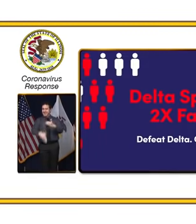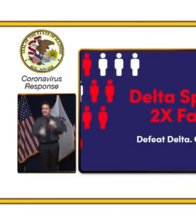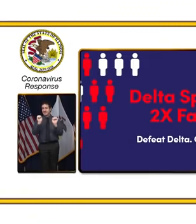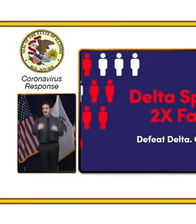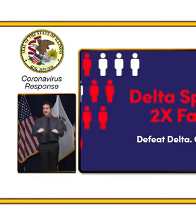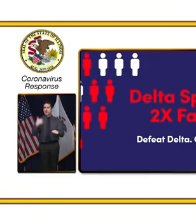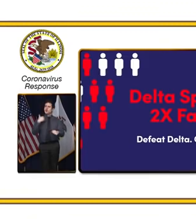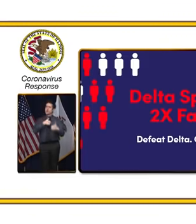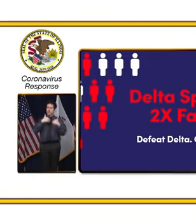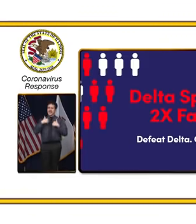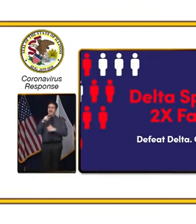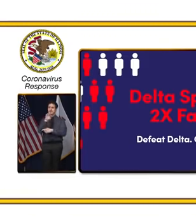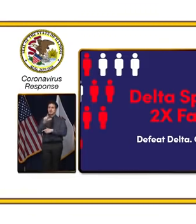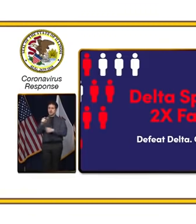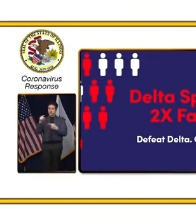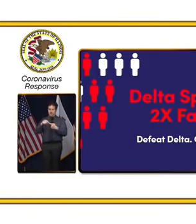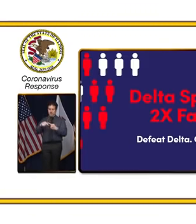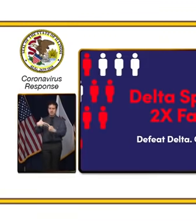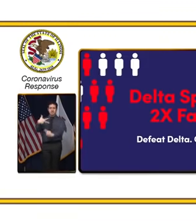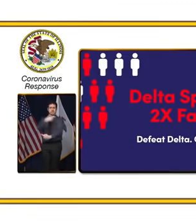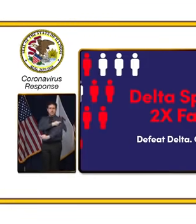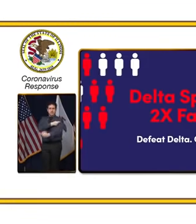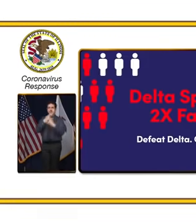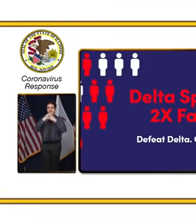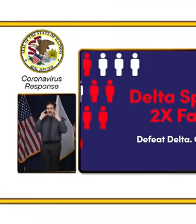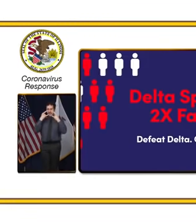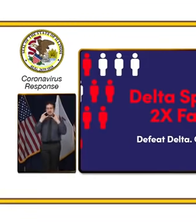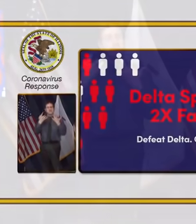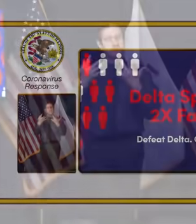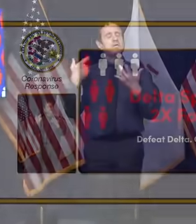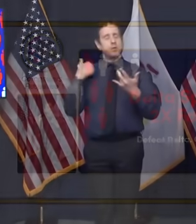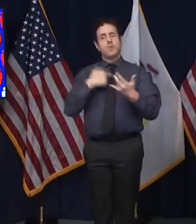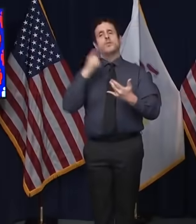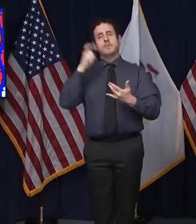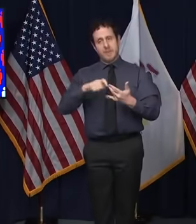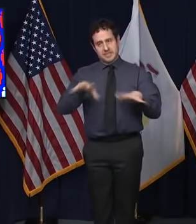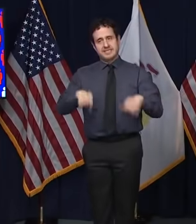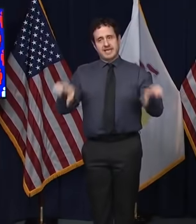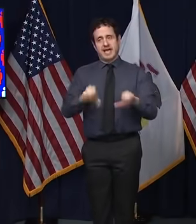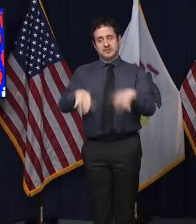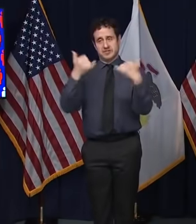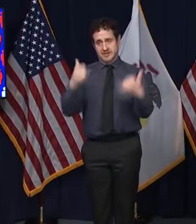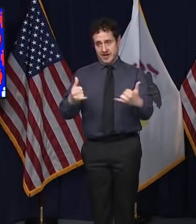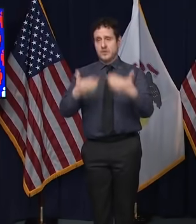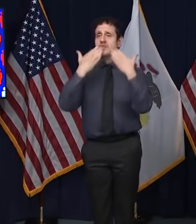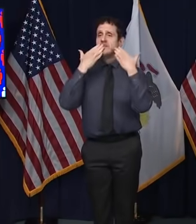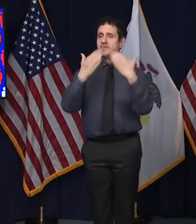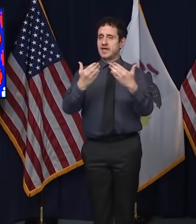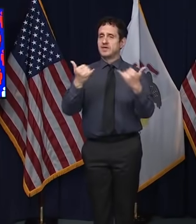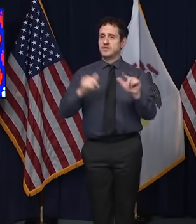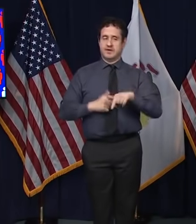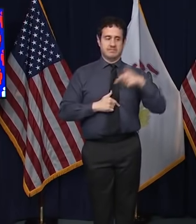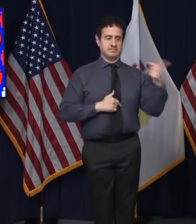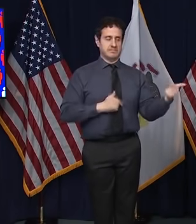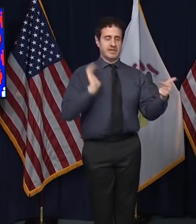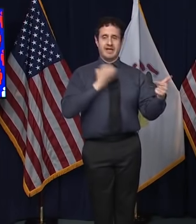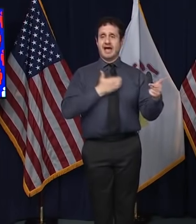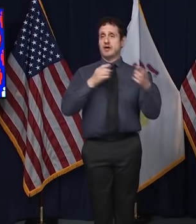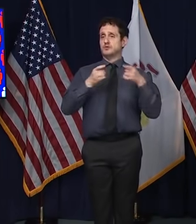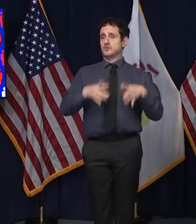We have a tool in our hands that will save lives we are at